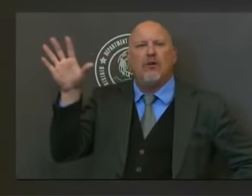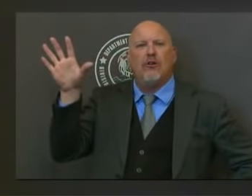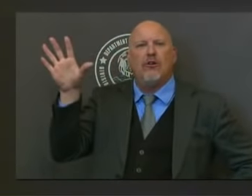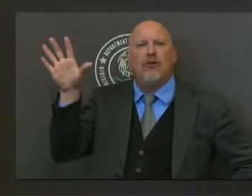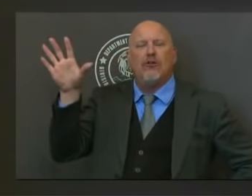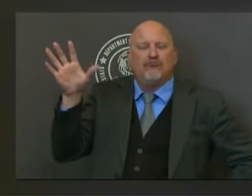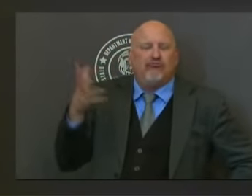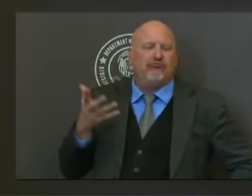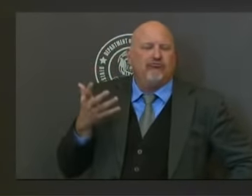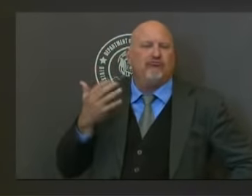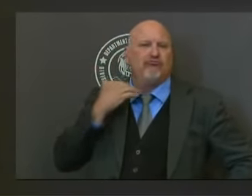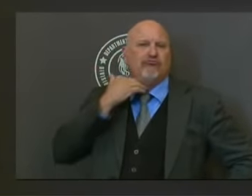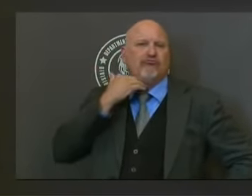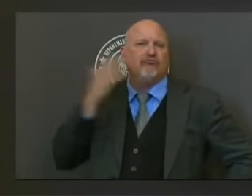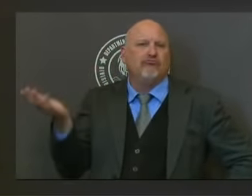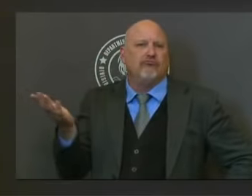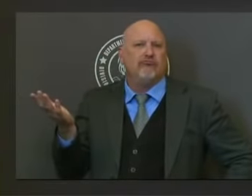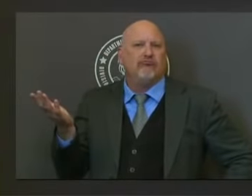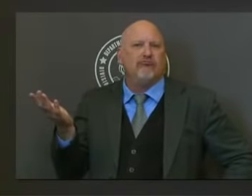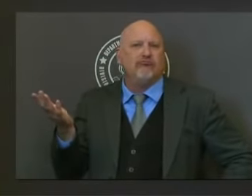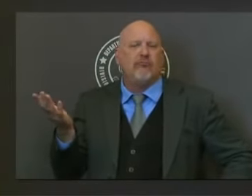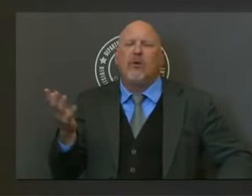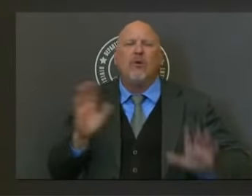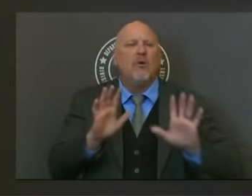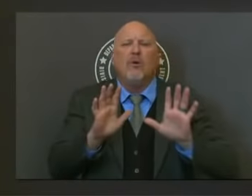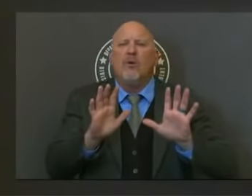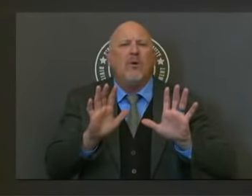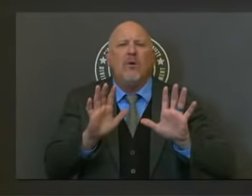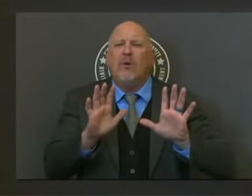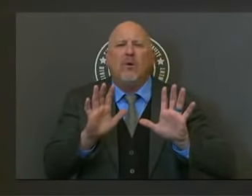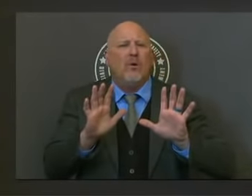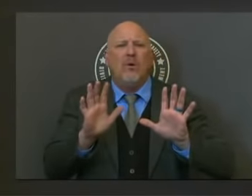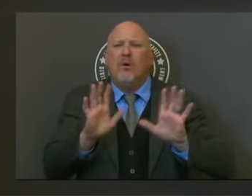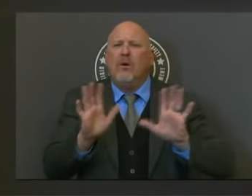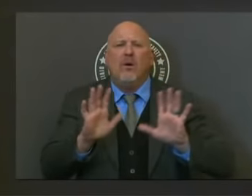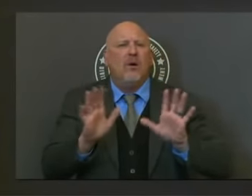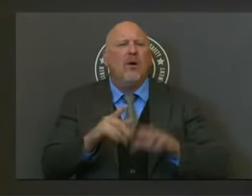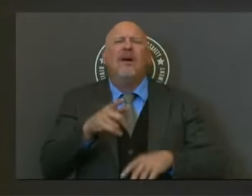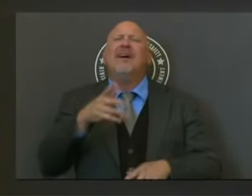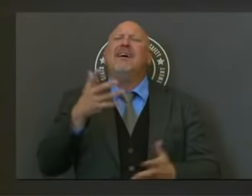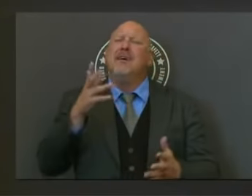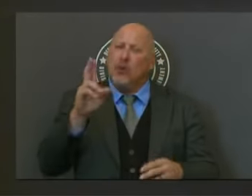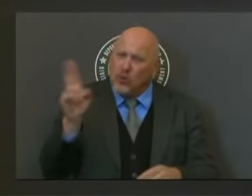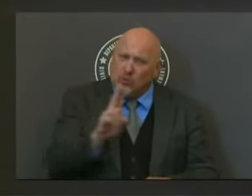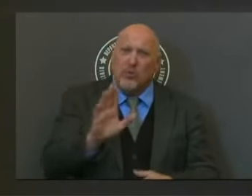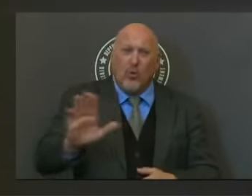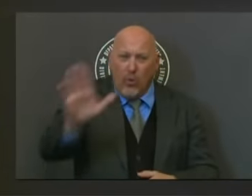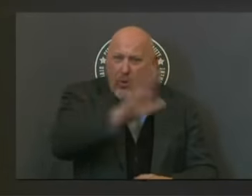simple public health measures